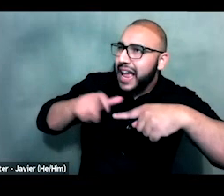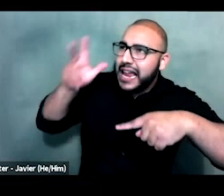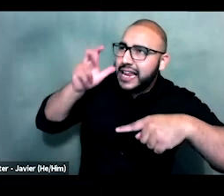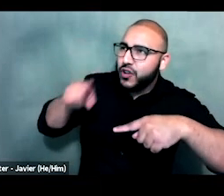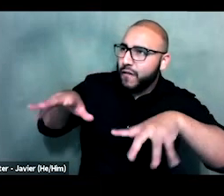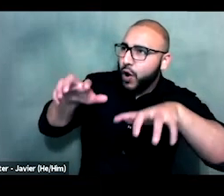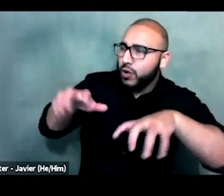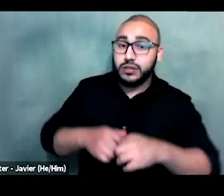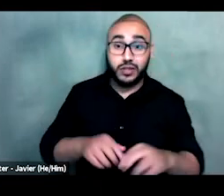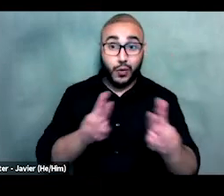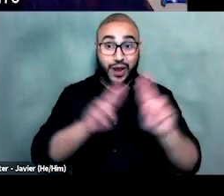Bernard Navarro: Alright. Are we ready?